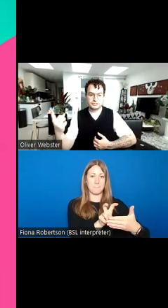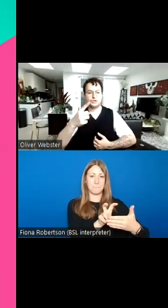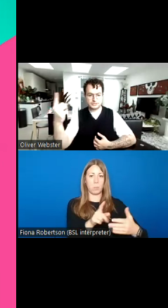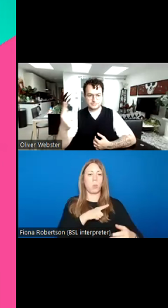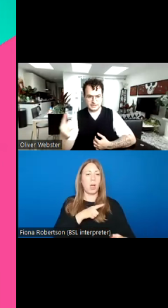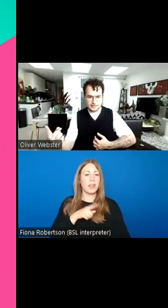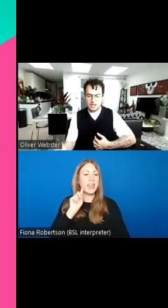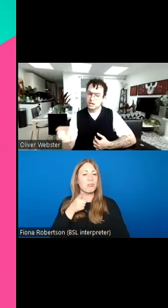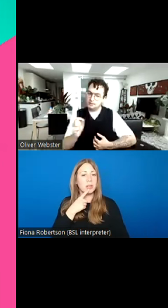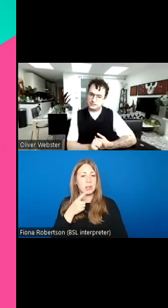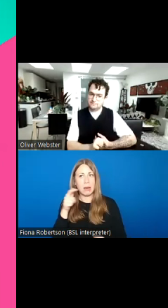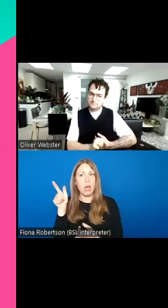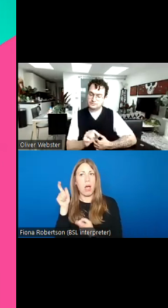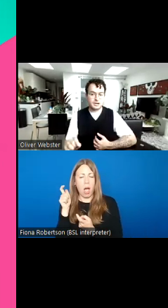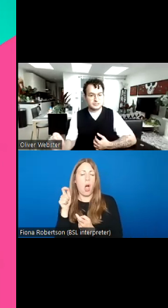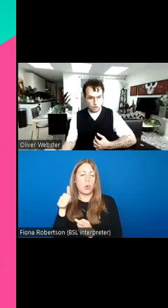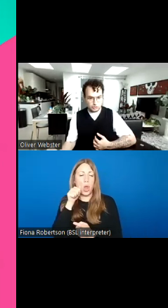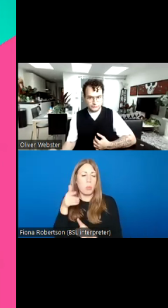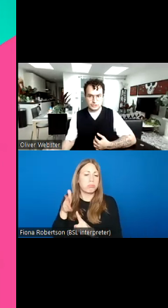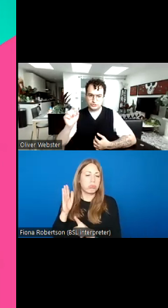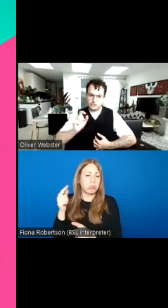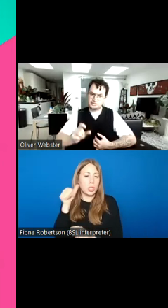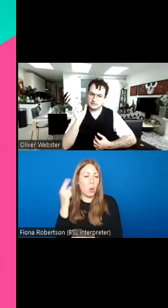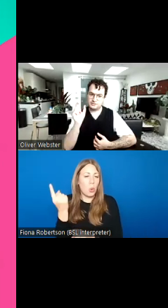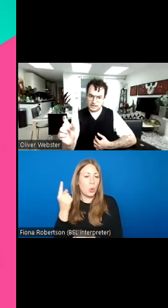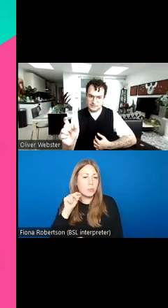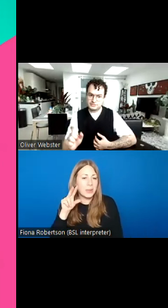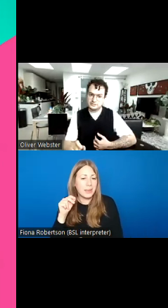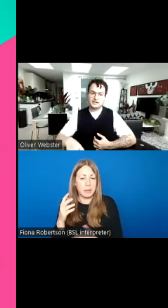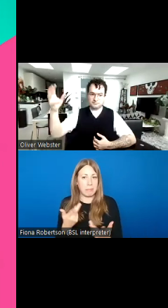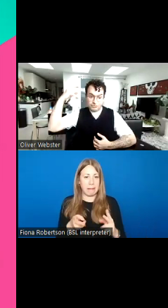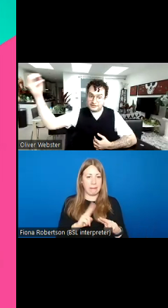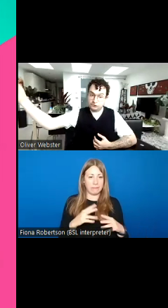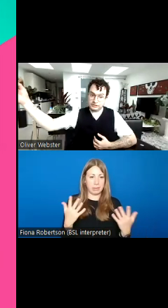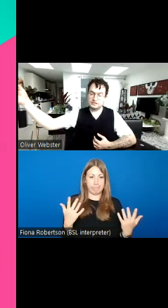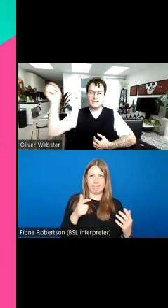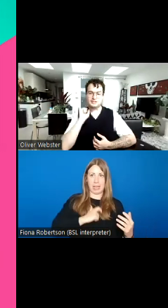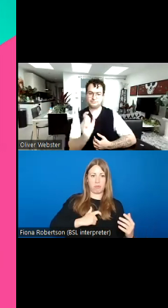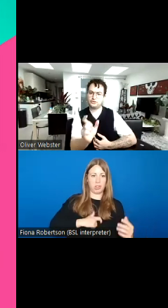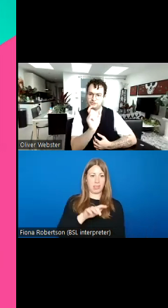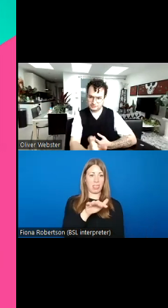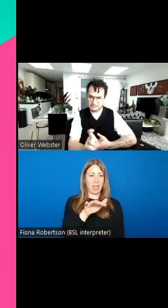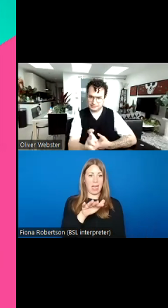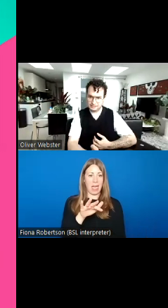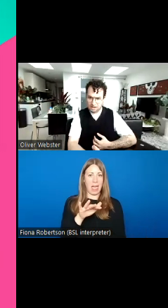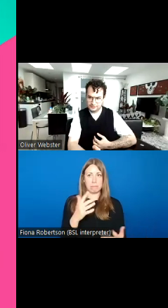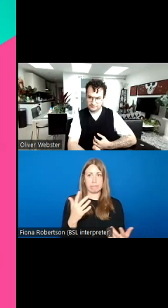who is speaking, but a deaf person might not. You need to give the name to say, this voice has spoken this line.